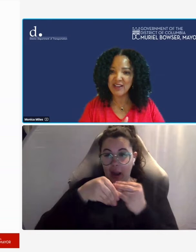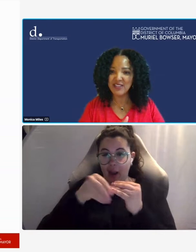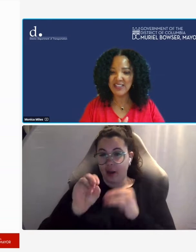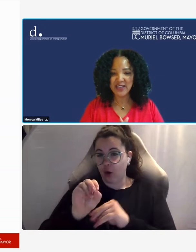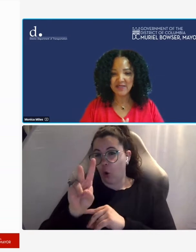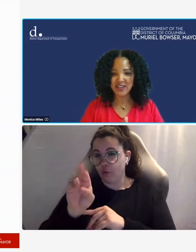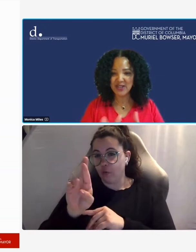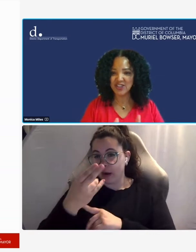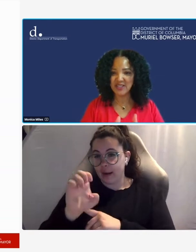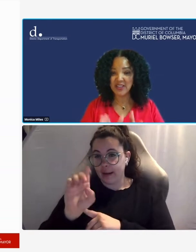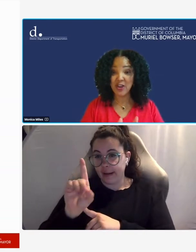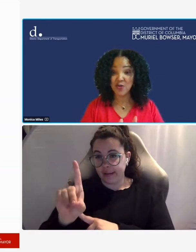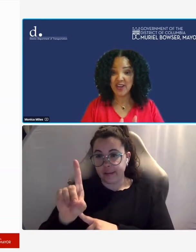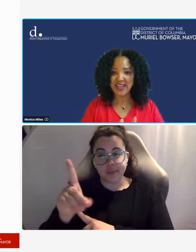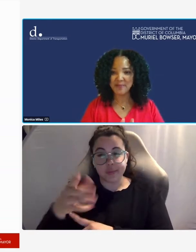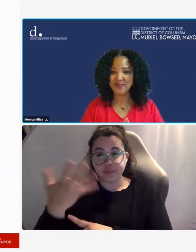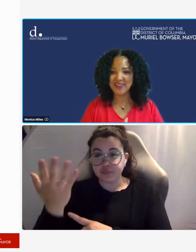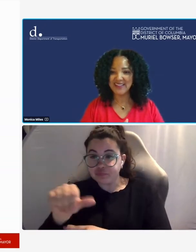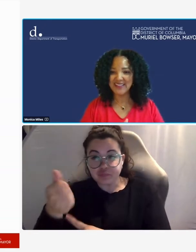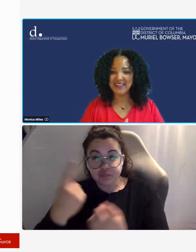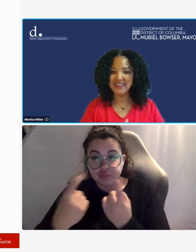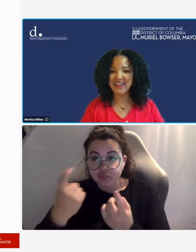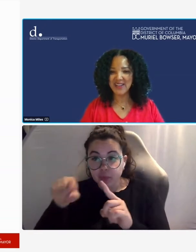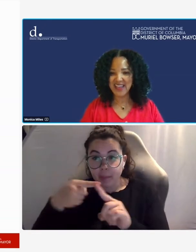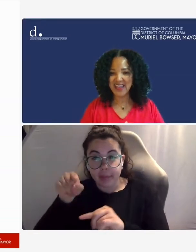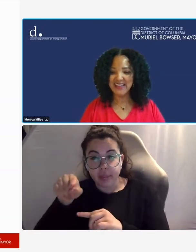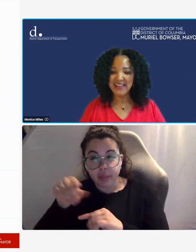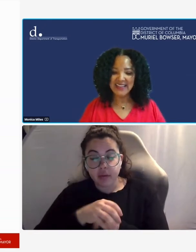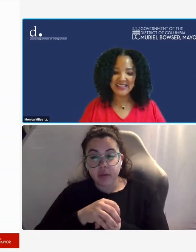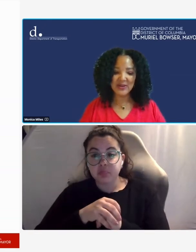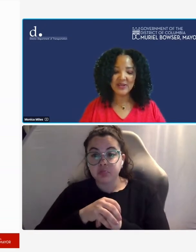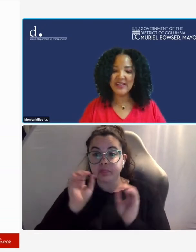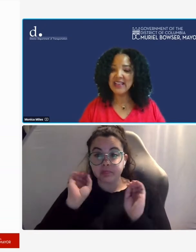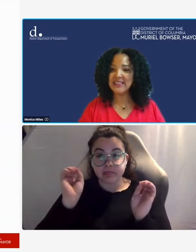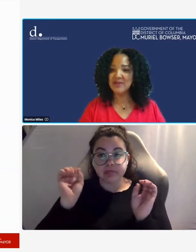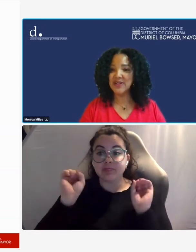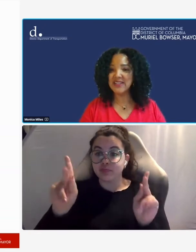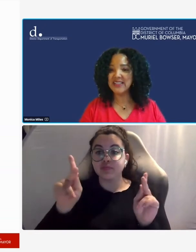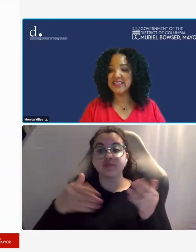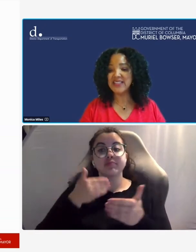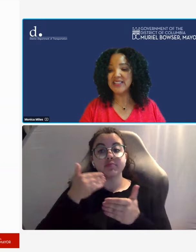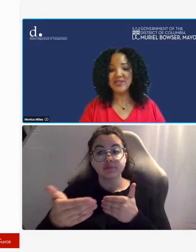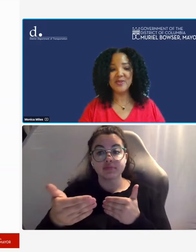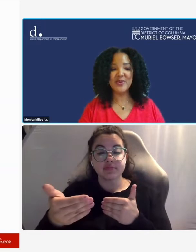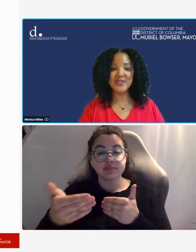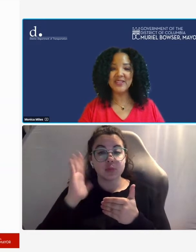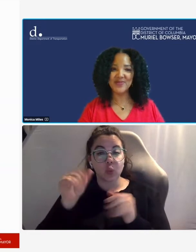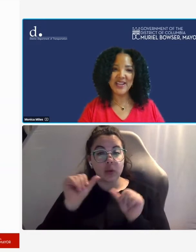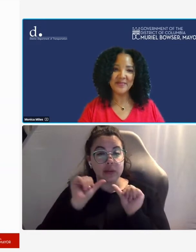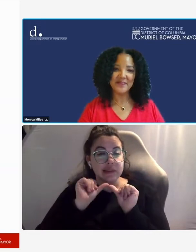anybody have any questions about the overhead okay so next we're going to continue to build this rate